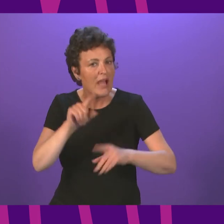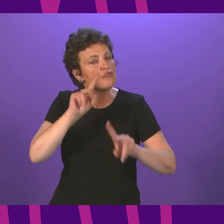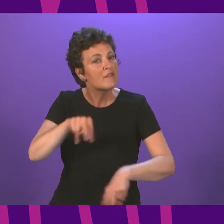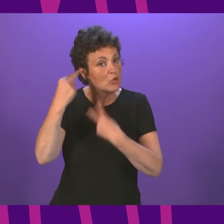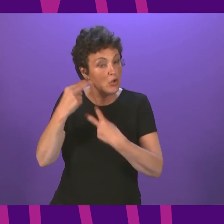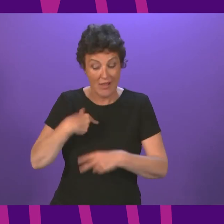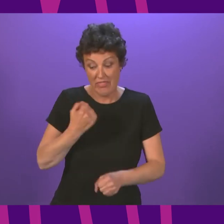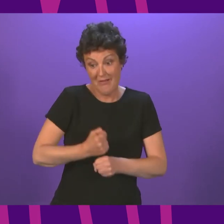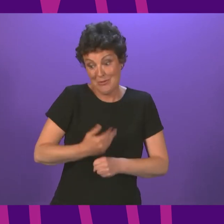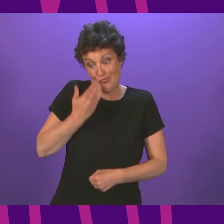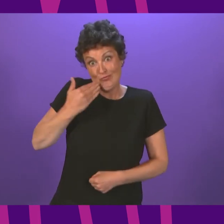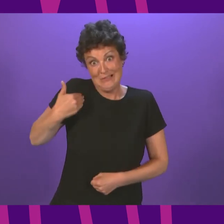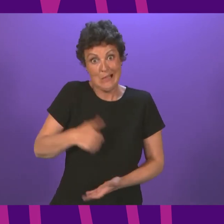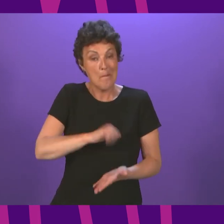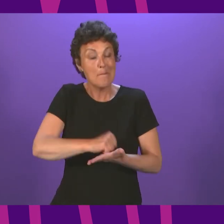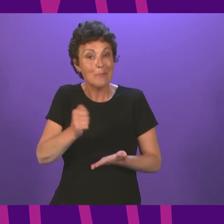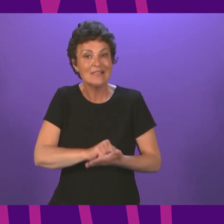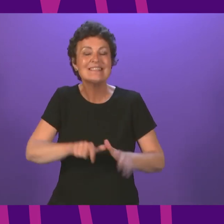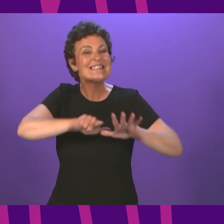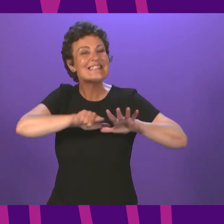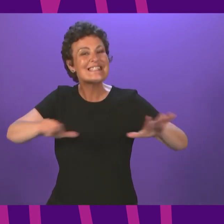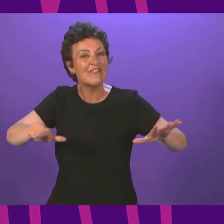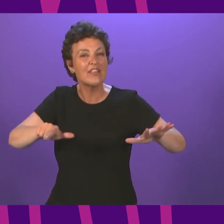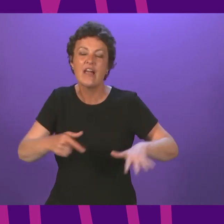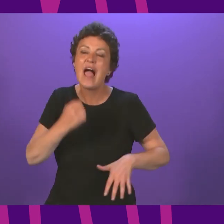I accept that her statements were caveated—I have already conceded that point—but the